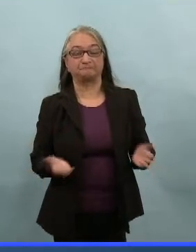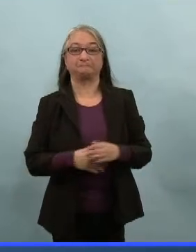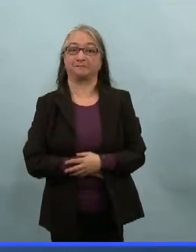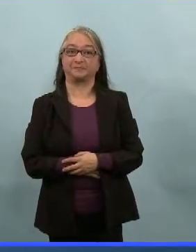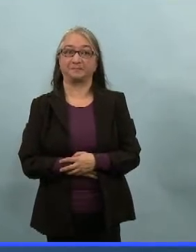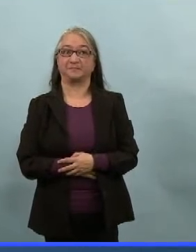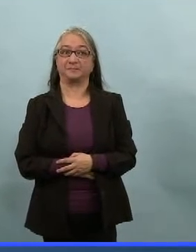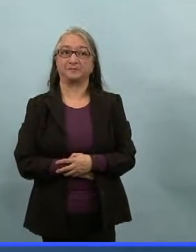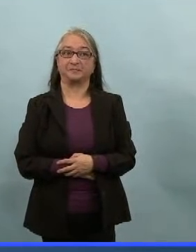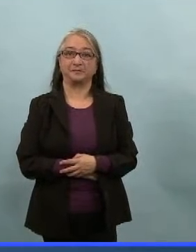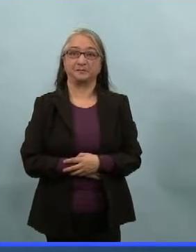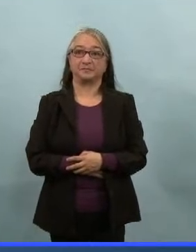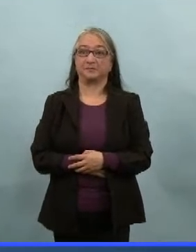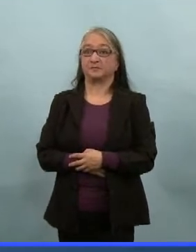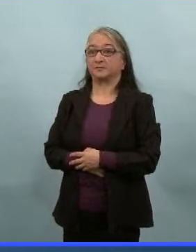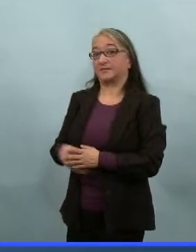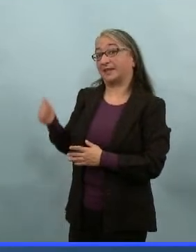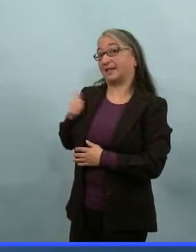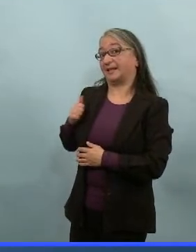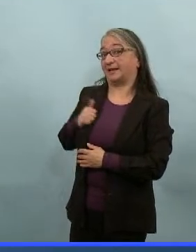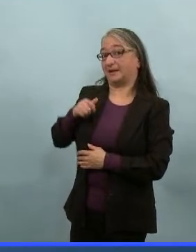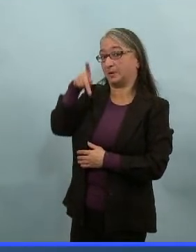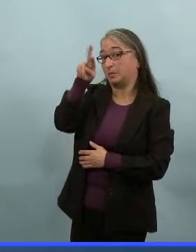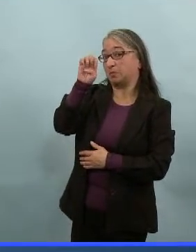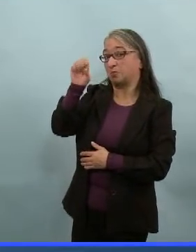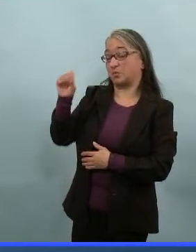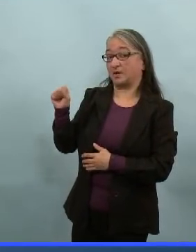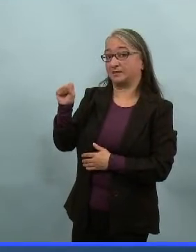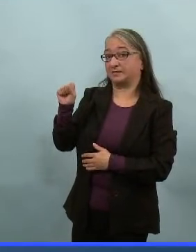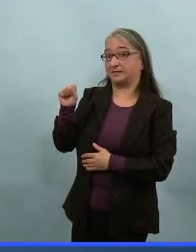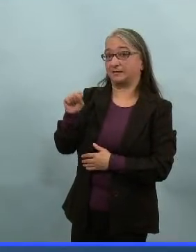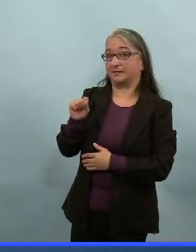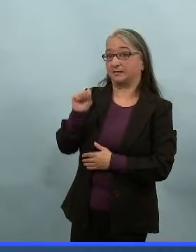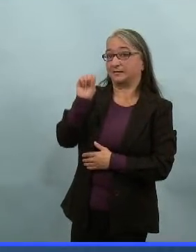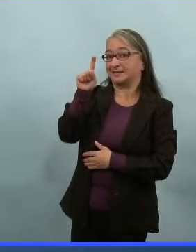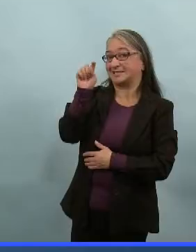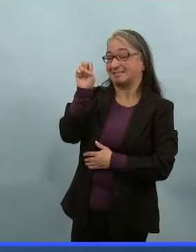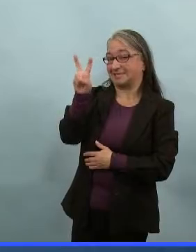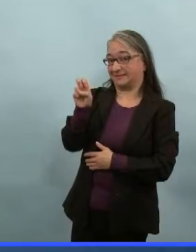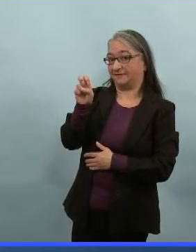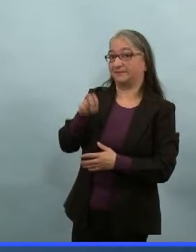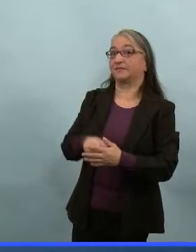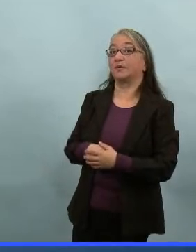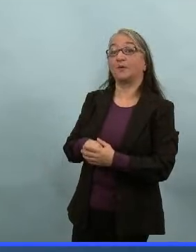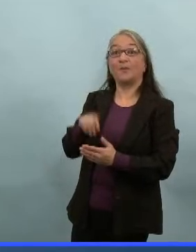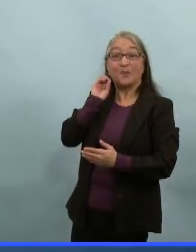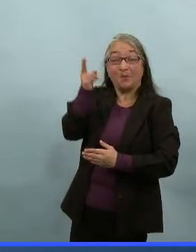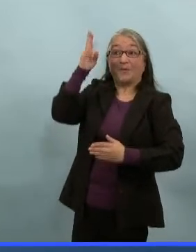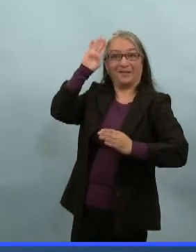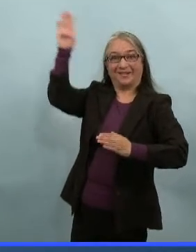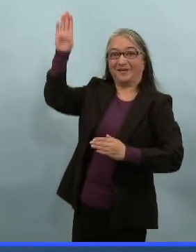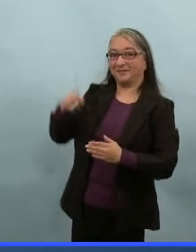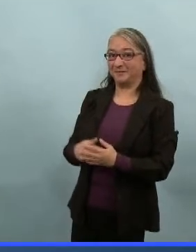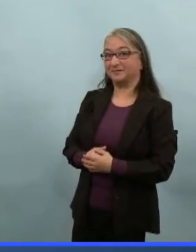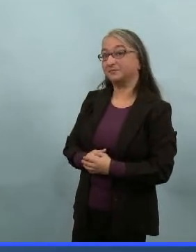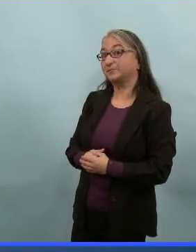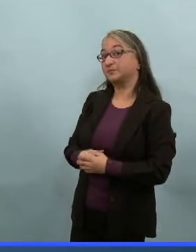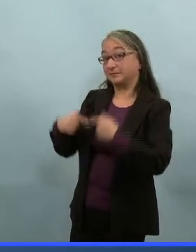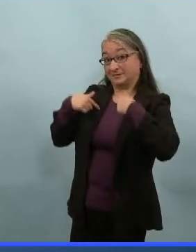from the canadian press steve oh hi there uh since we're making the transition now to relying uh